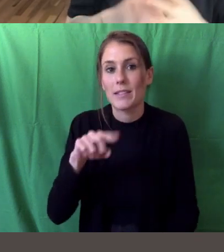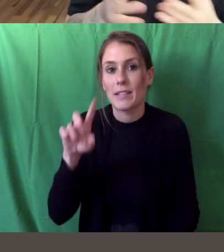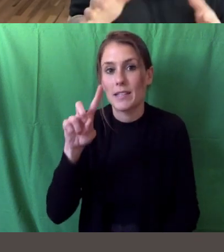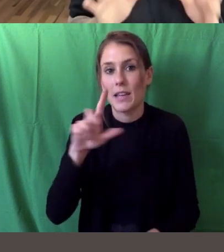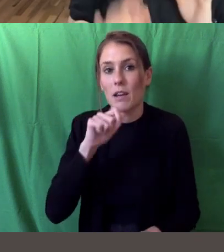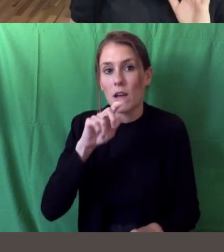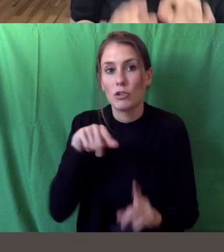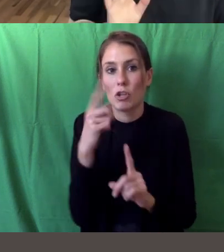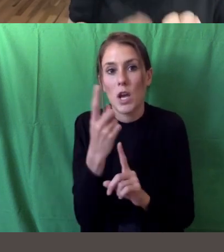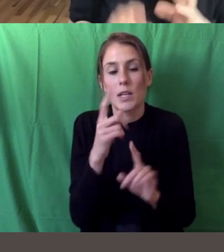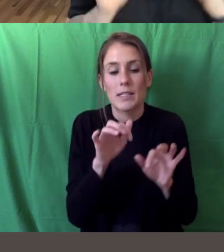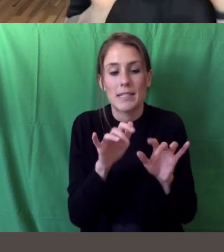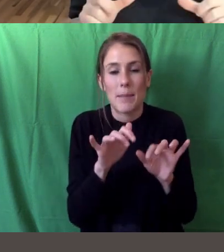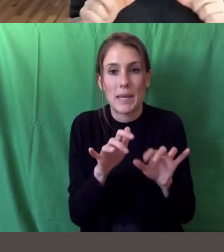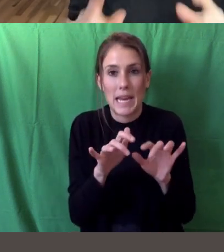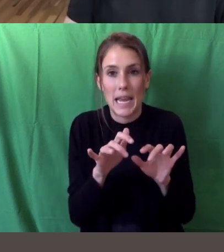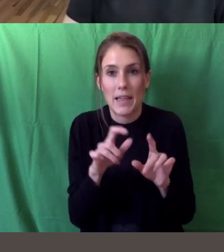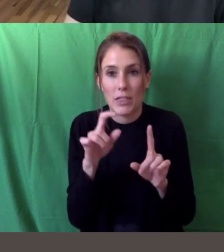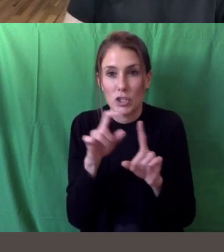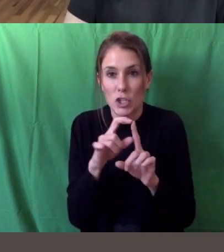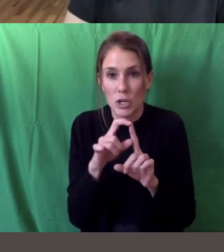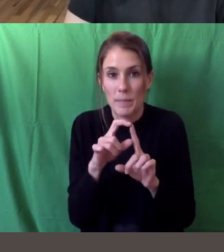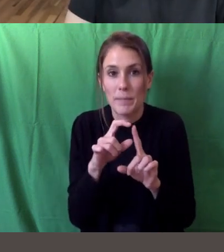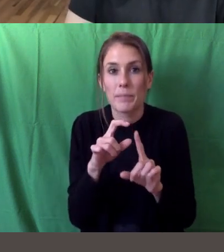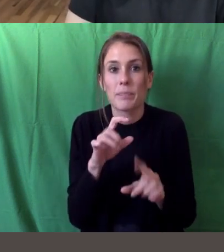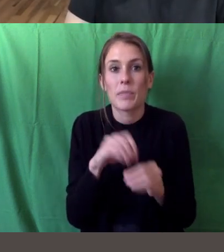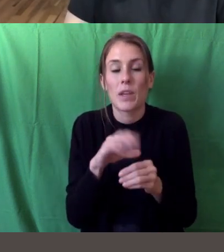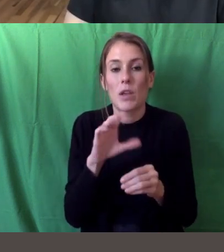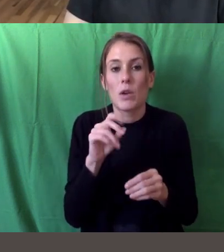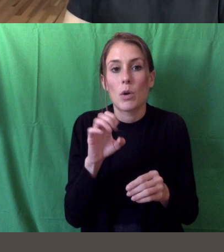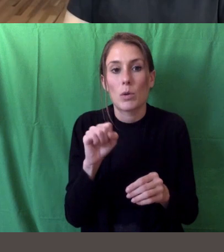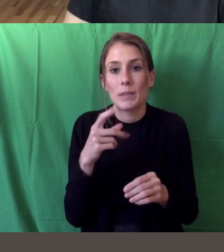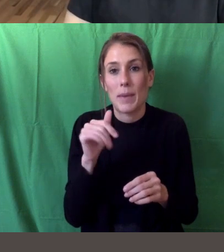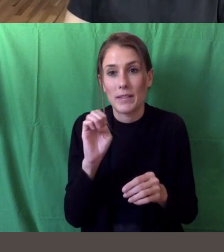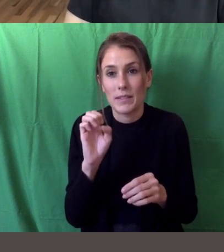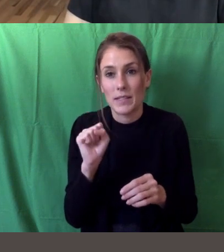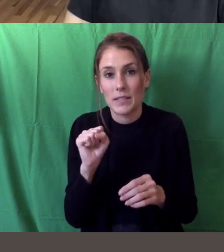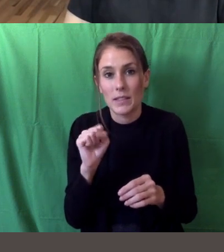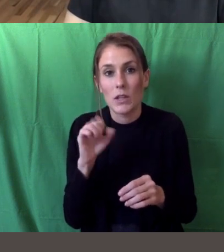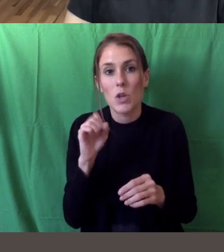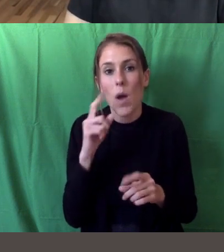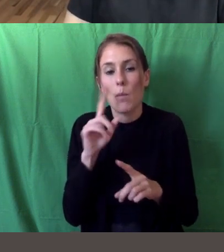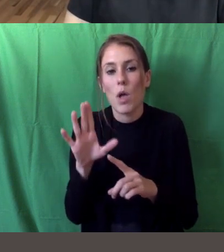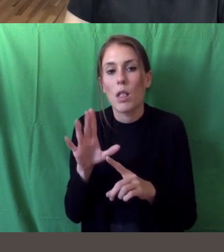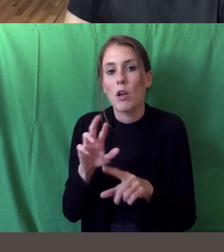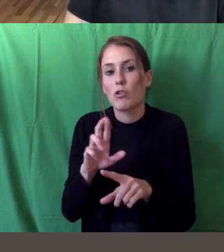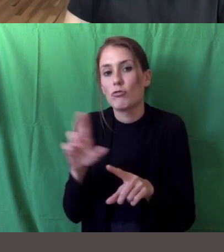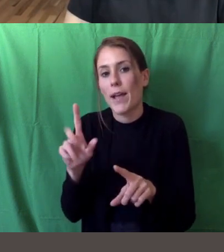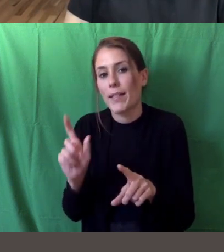beyond just typing in the kind of embedded terminal in Codespaces. So I'm actually going to right click,